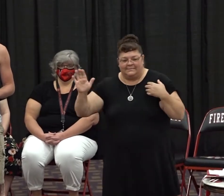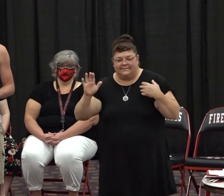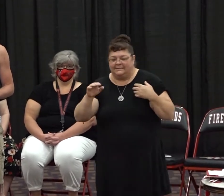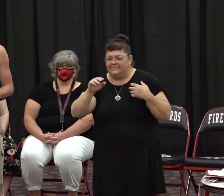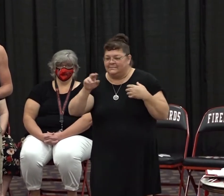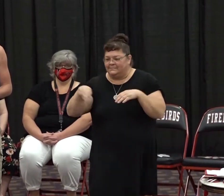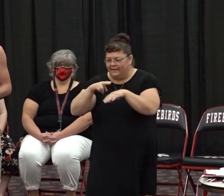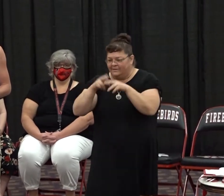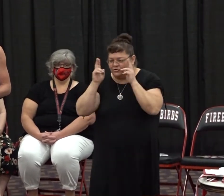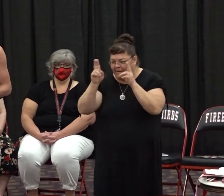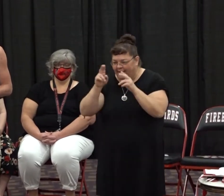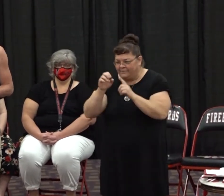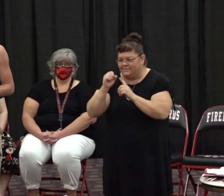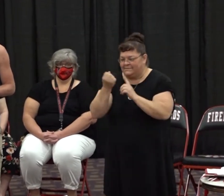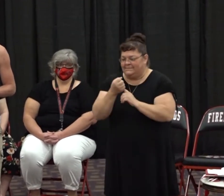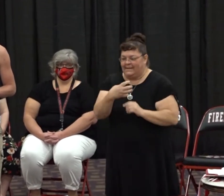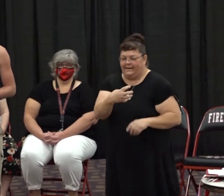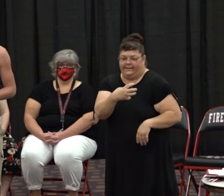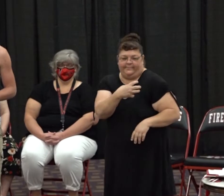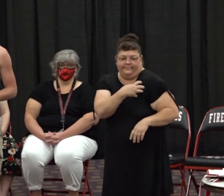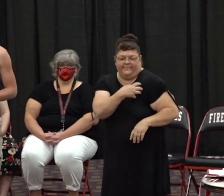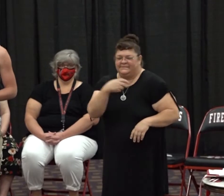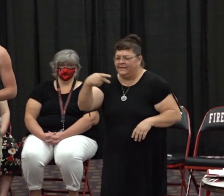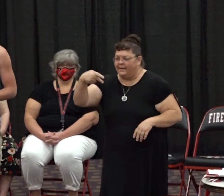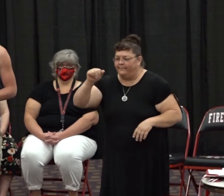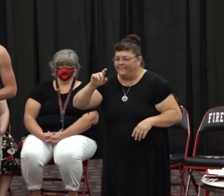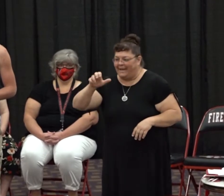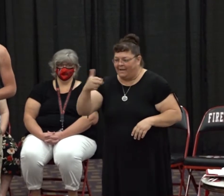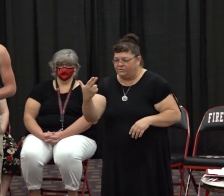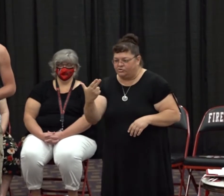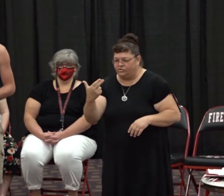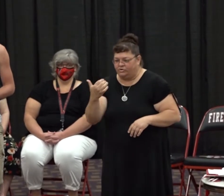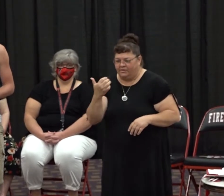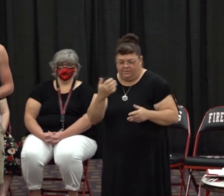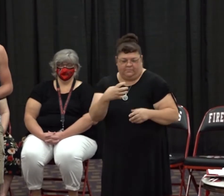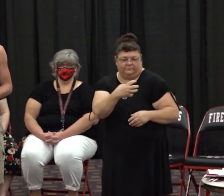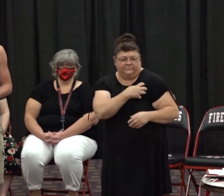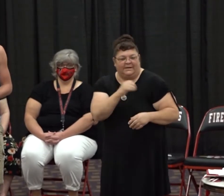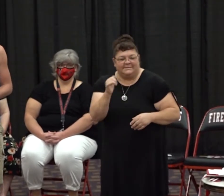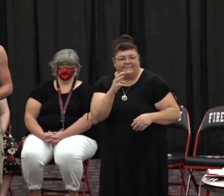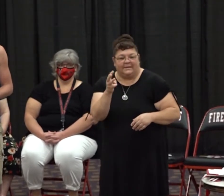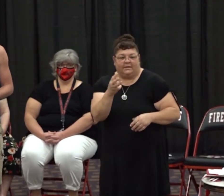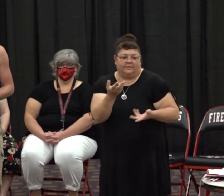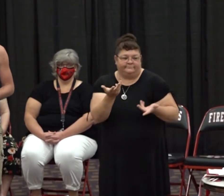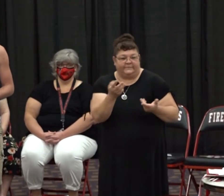When he joined, he already had the National Honor Society police patch.